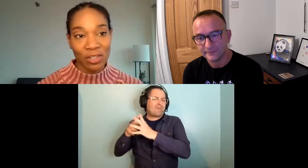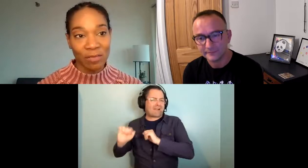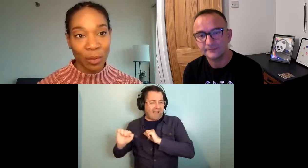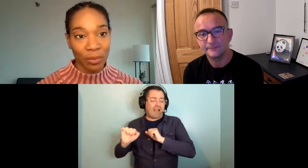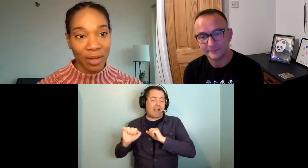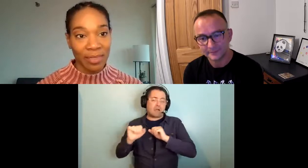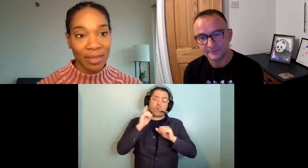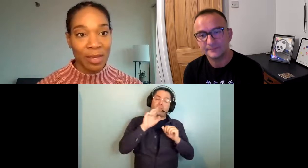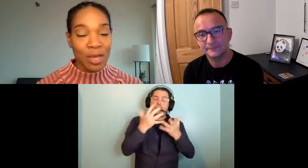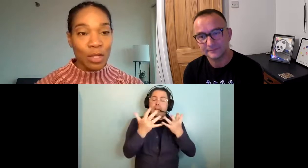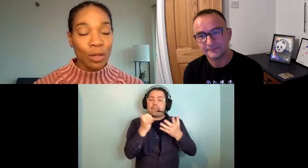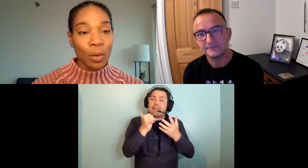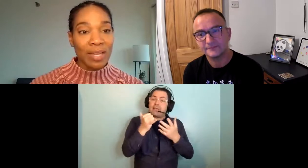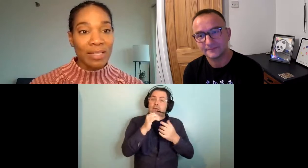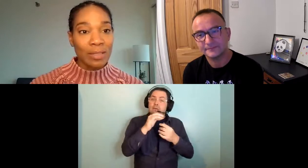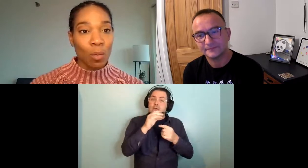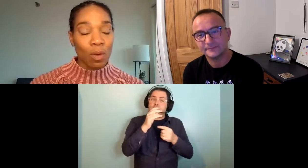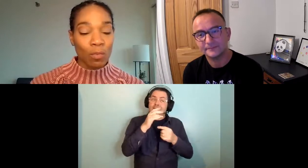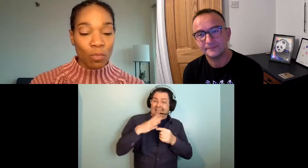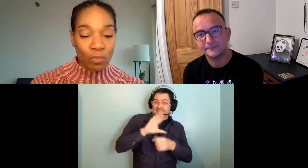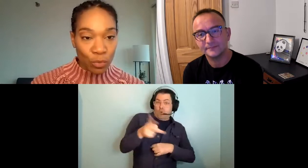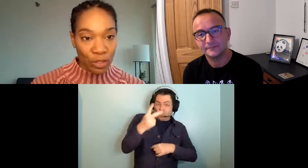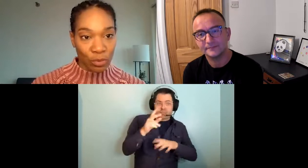appropriate and affirming that somebody that identifies